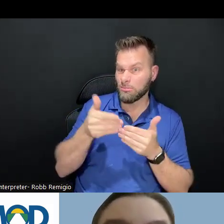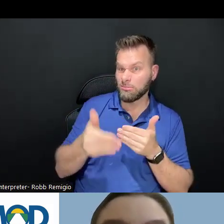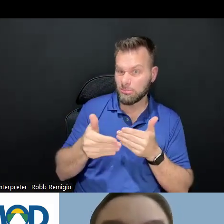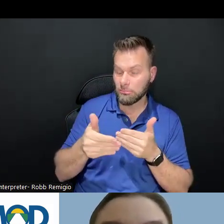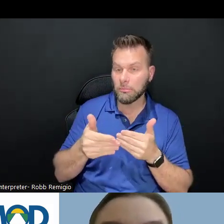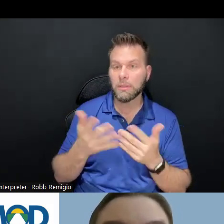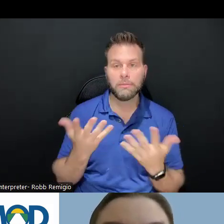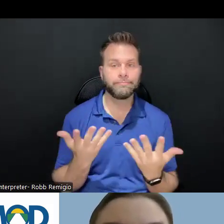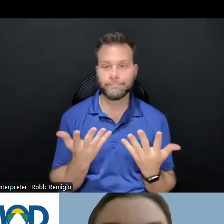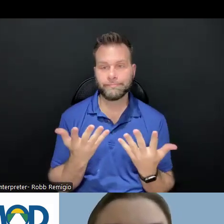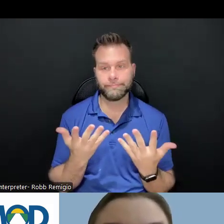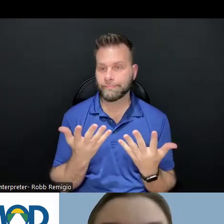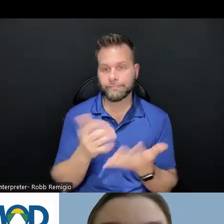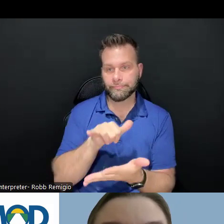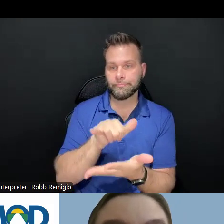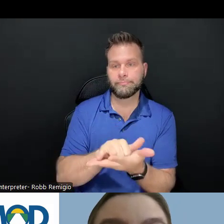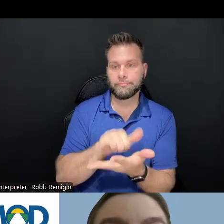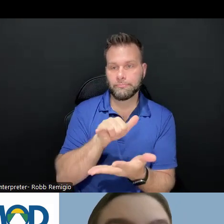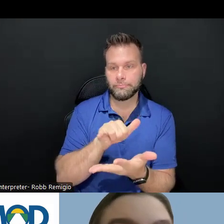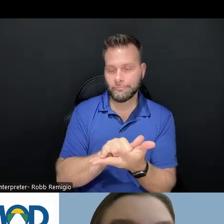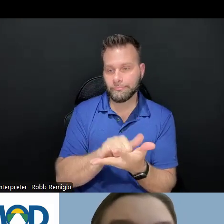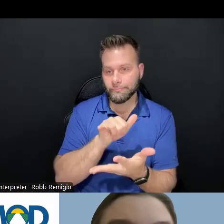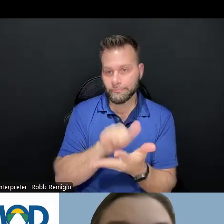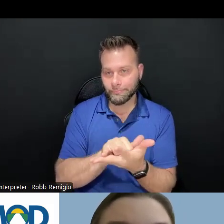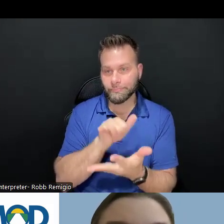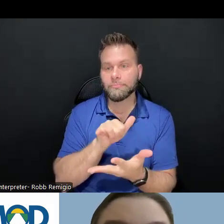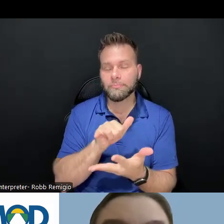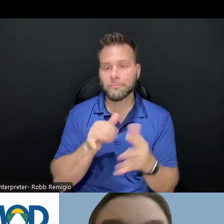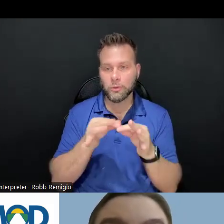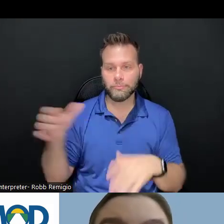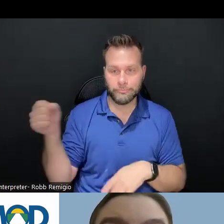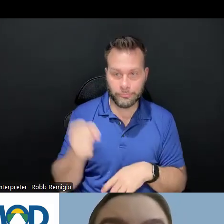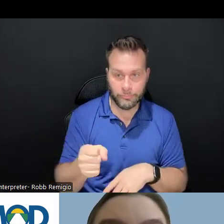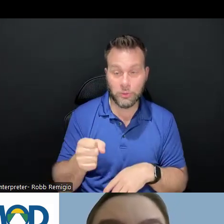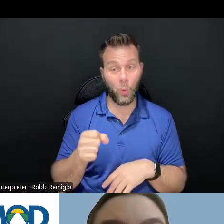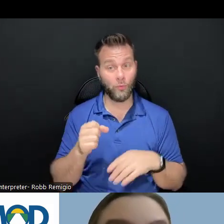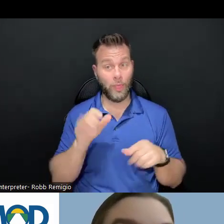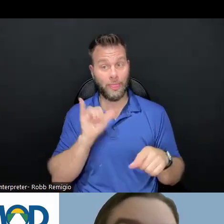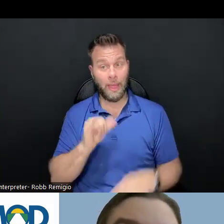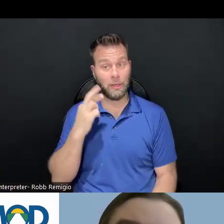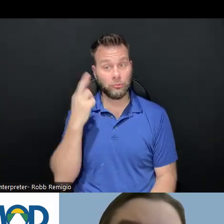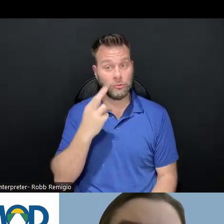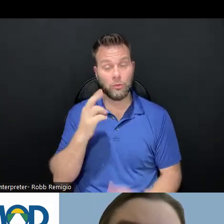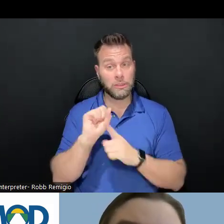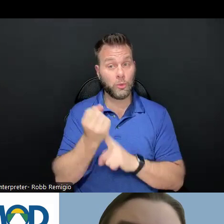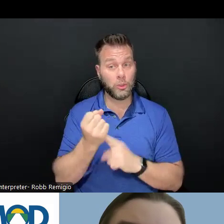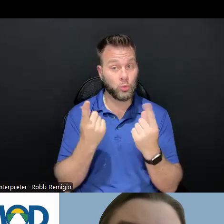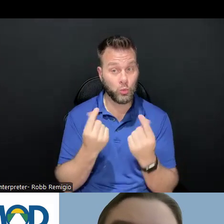that's happening in an hour, uhm, that certainly just isn't going to be possible. So, it would be reasonable in that situation to, you know,